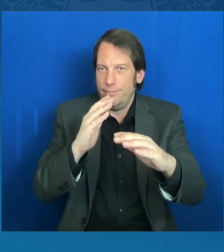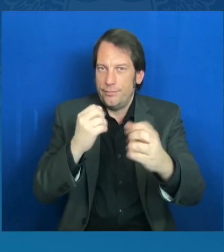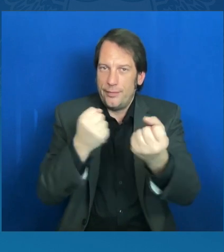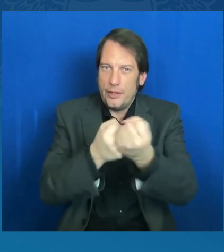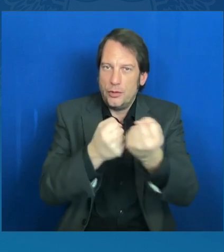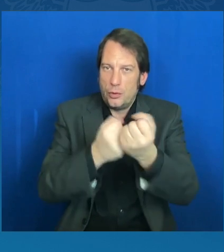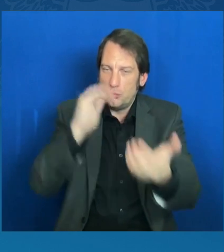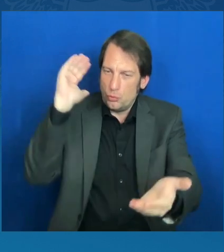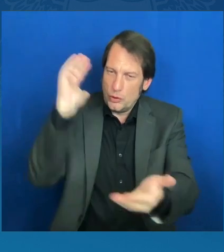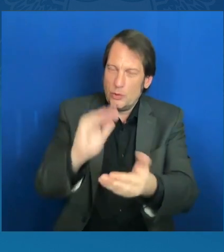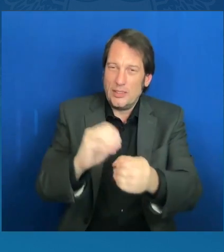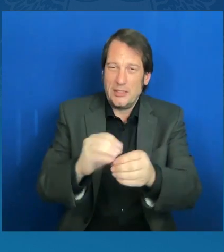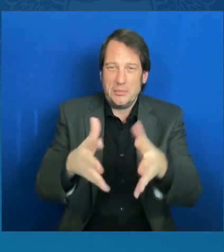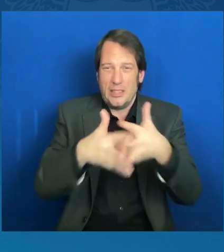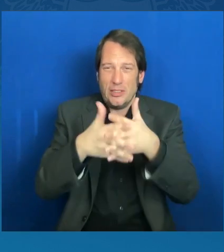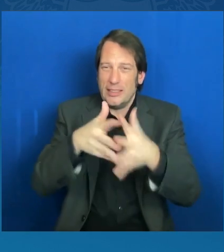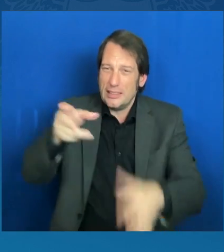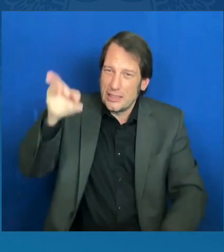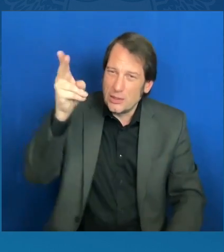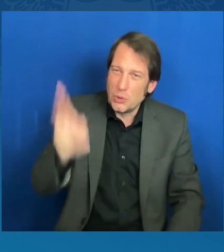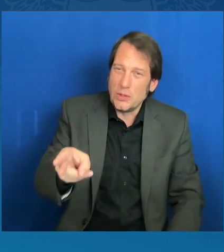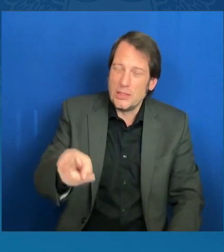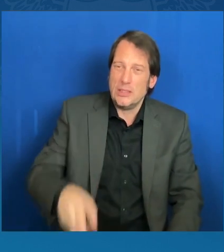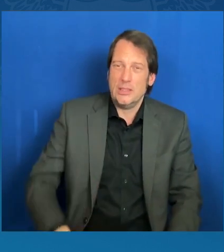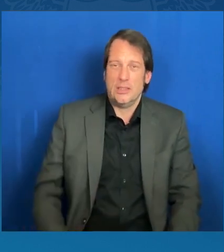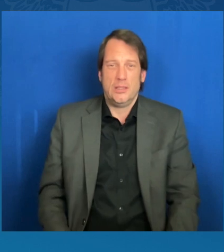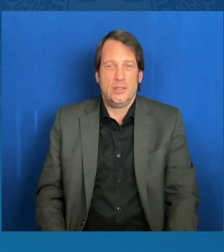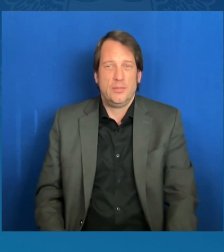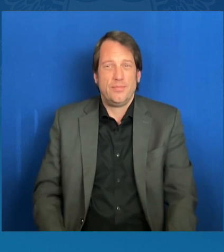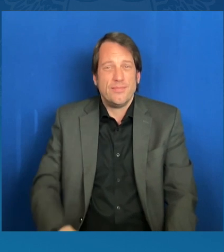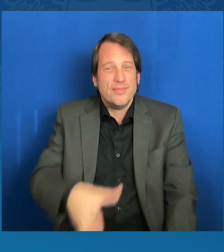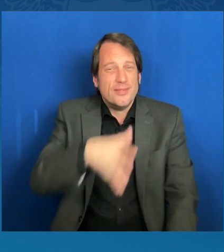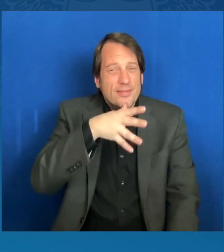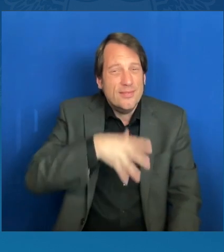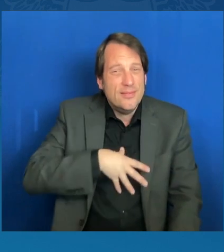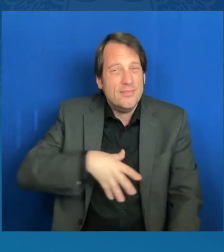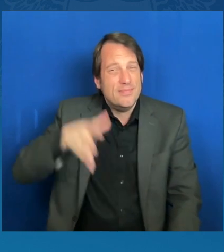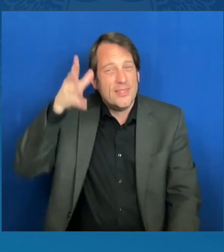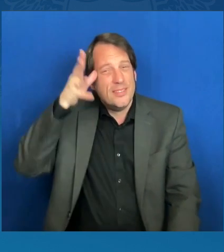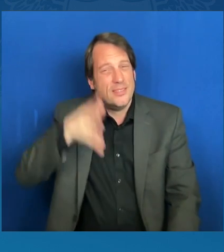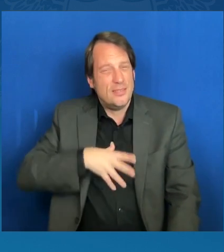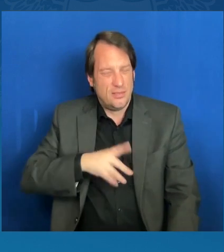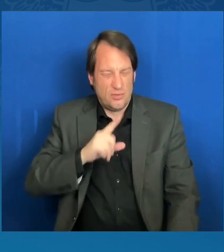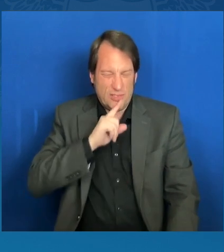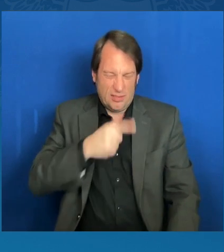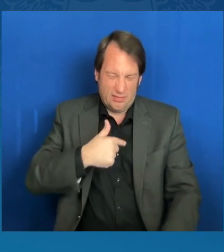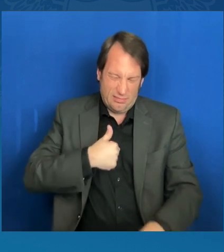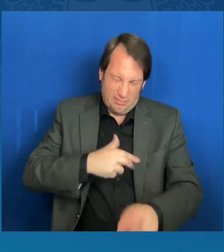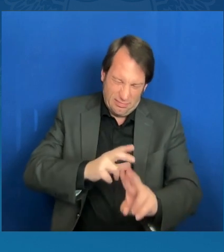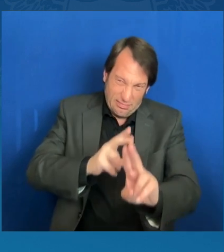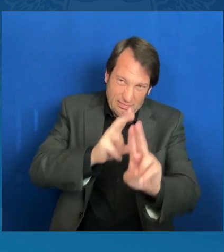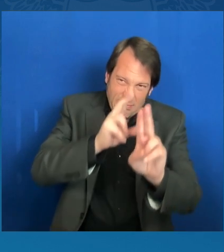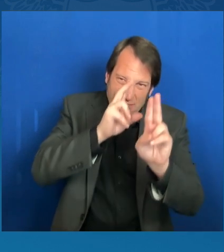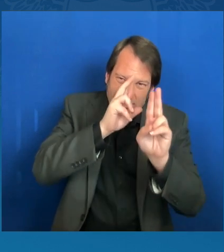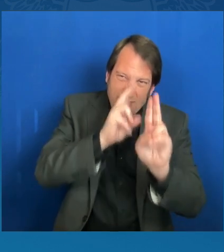So, ladies and gentlemen, it's my privilege to introduce the head of the White House